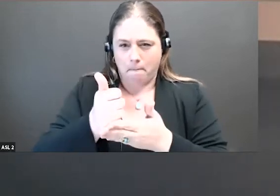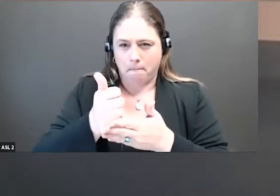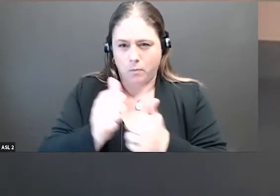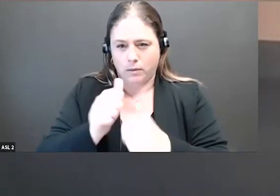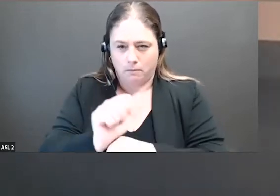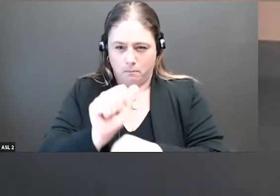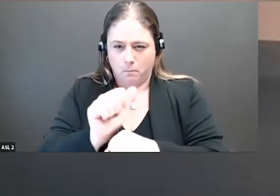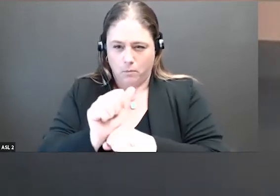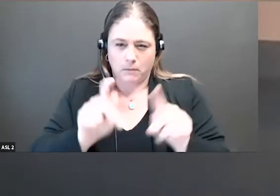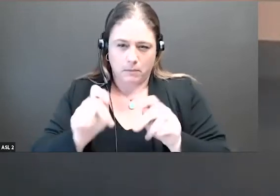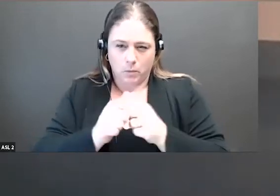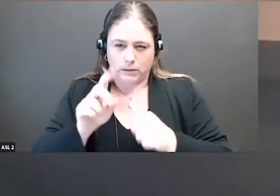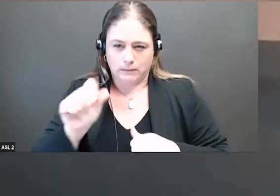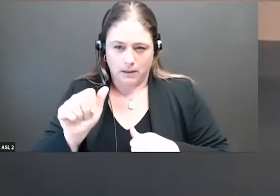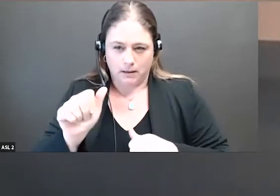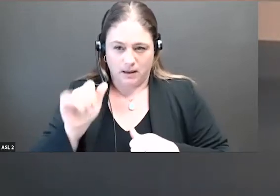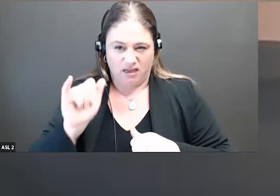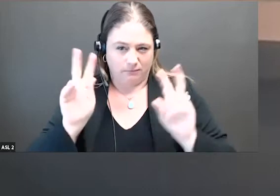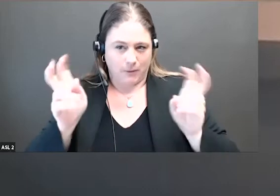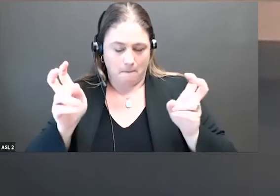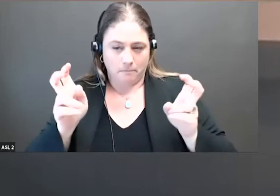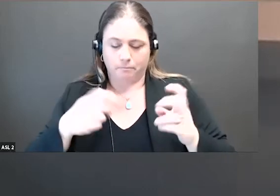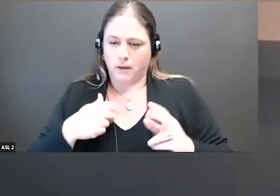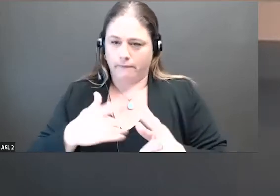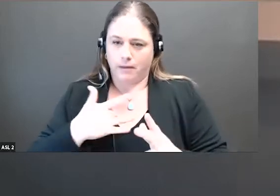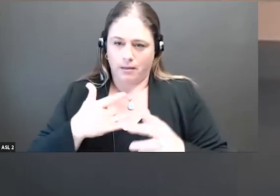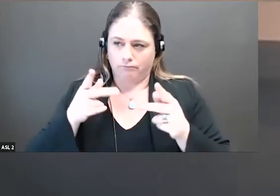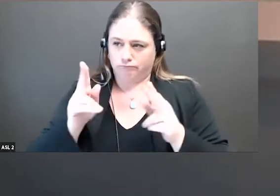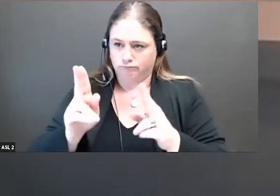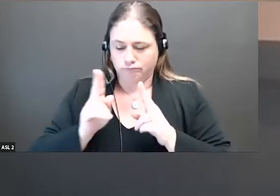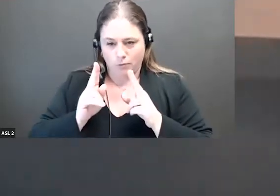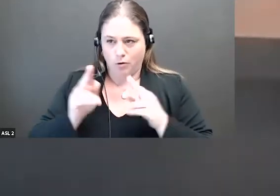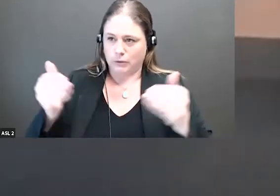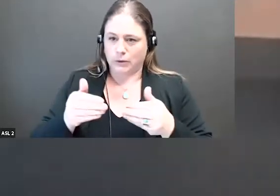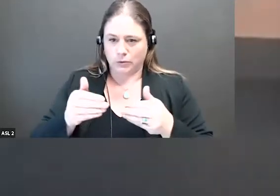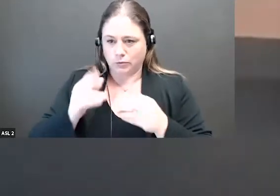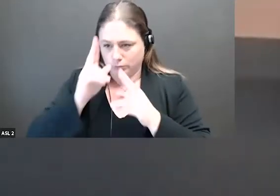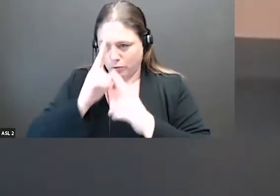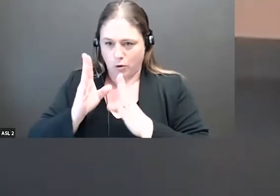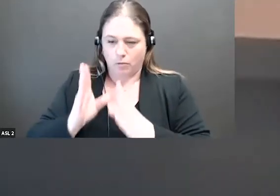the privilege of introducing the honorable Bob Rae and our commentator, Steve Estey.